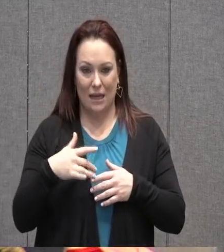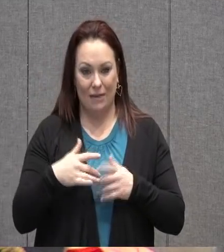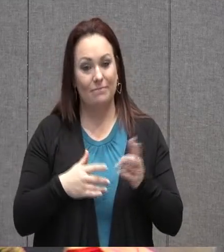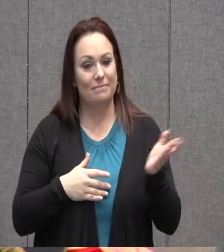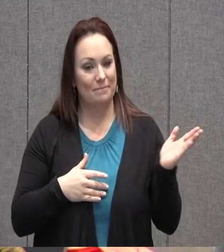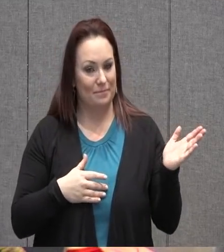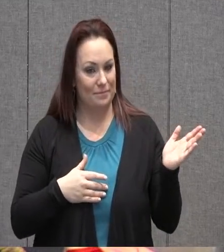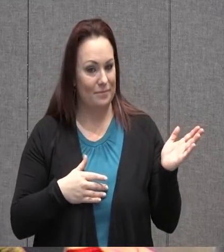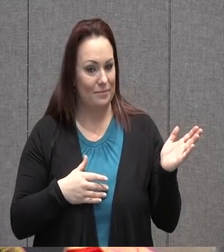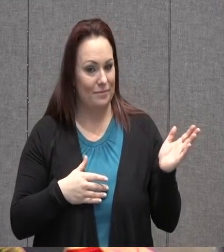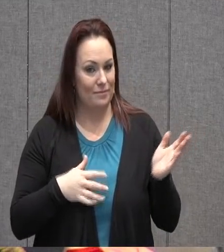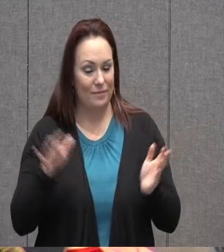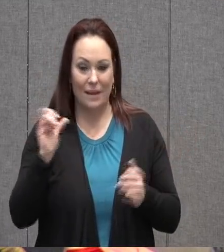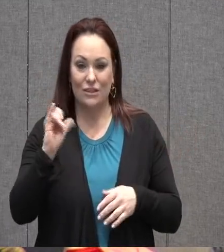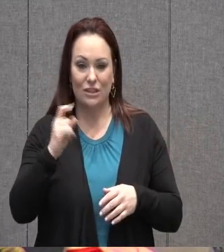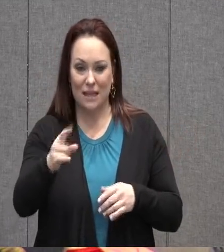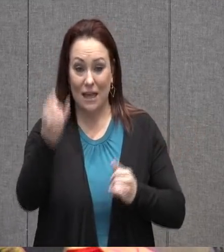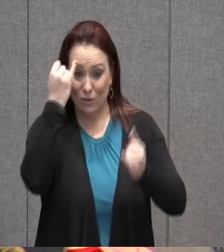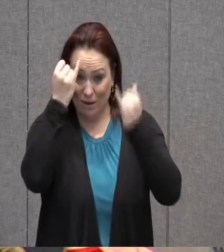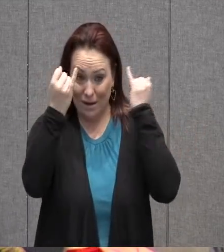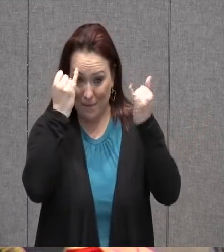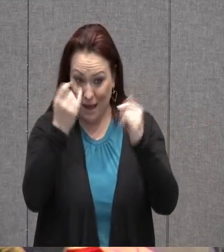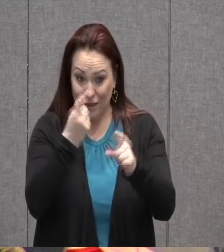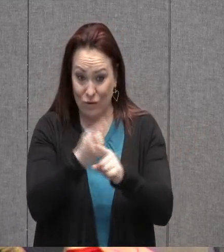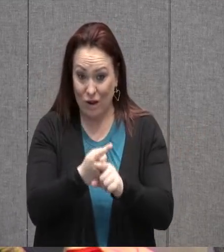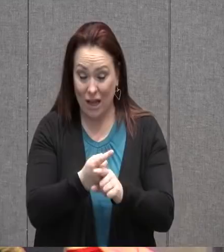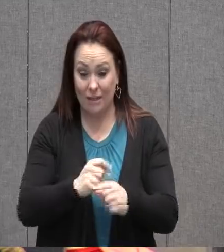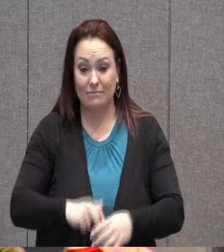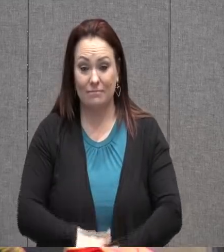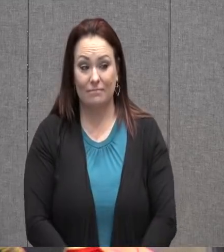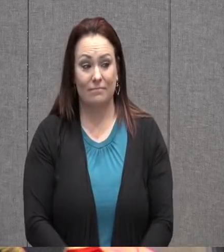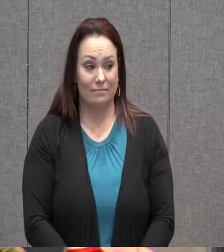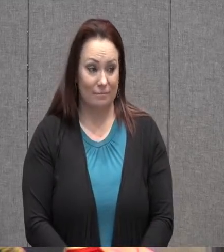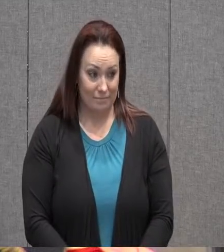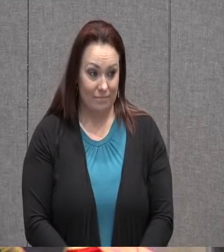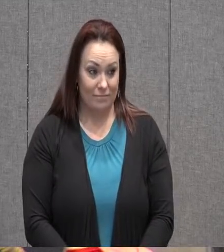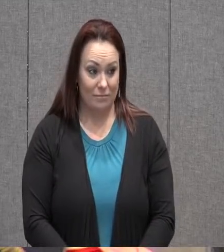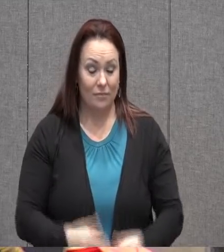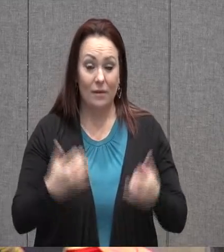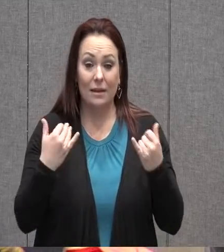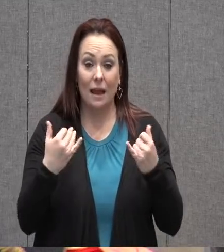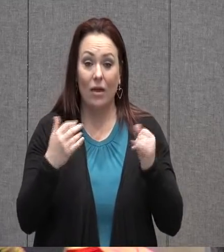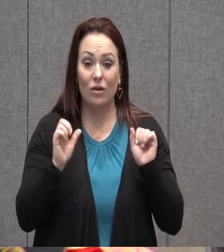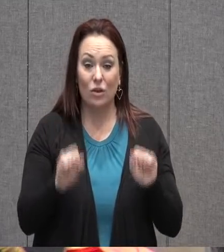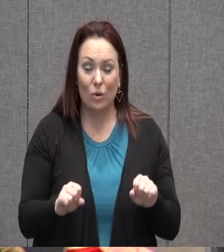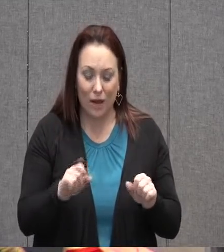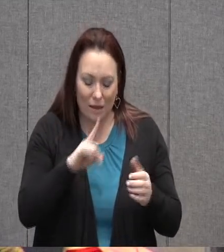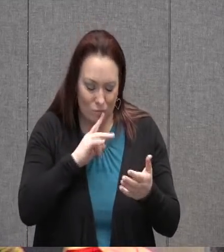just like you would imagine it to be. Now you can also look really close